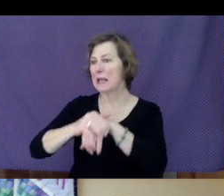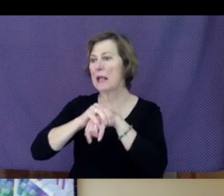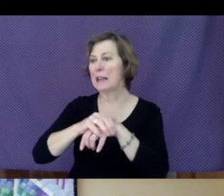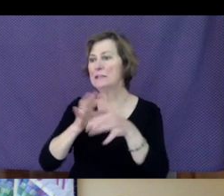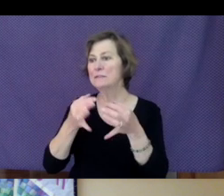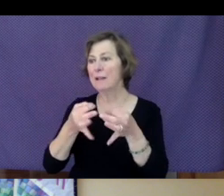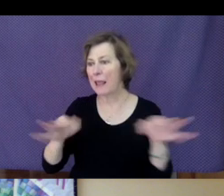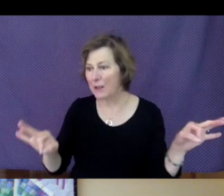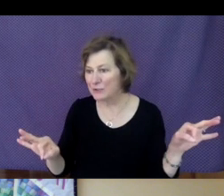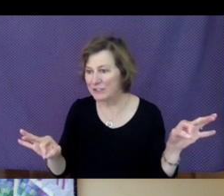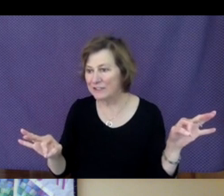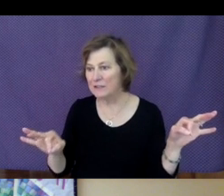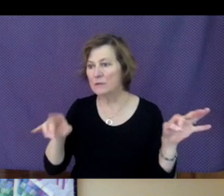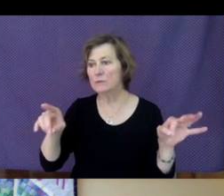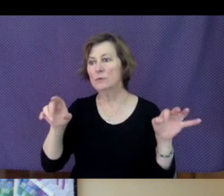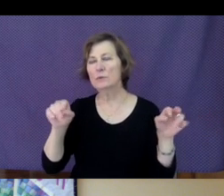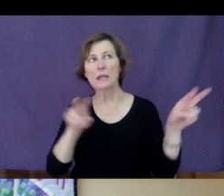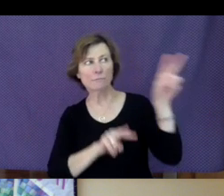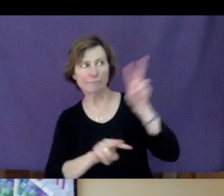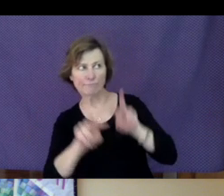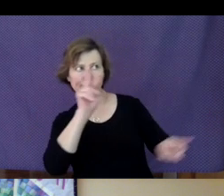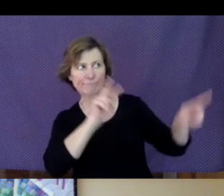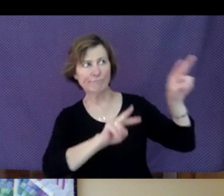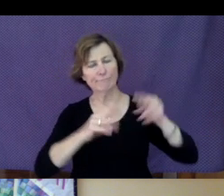You can interpret body gestures and language